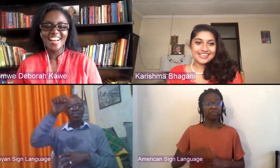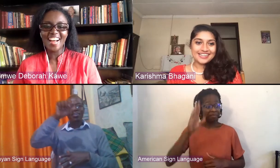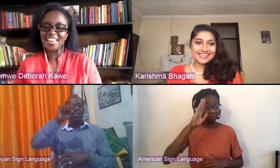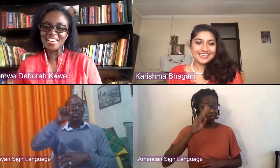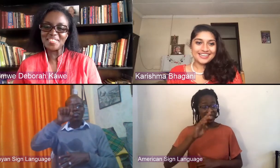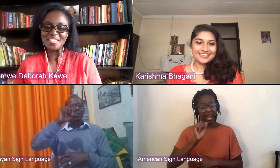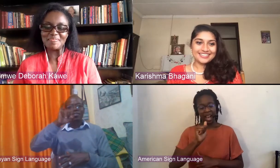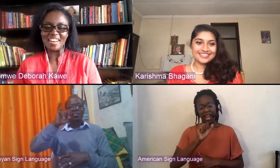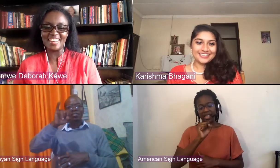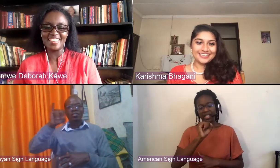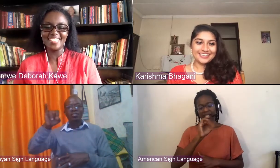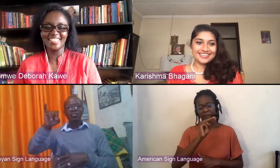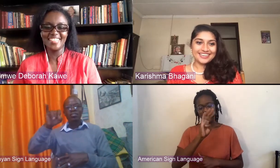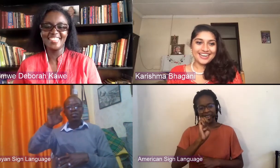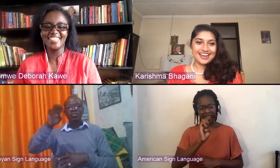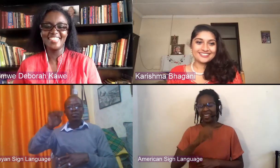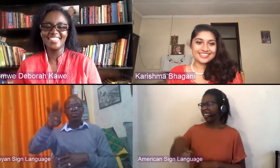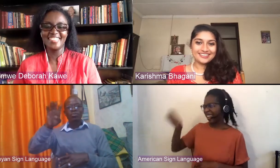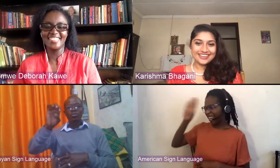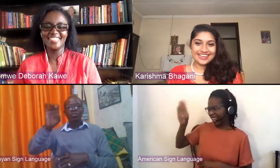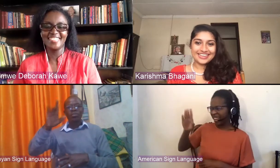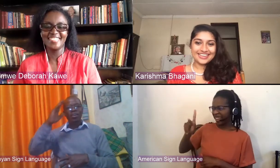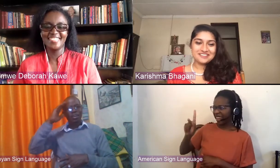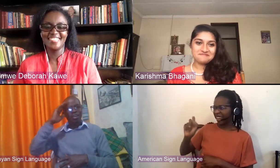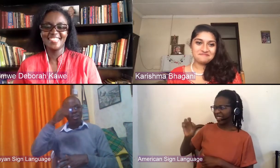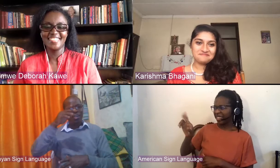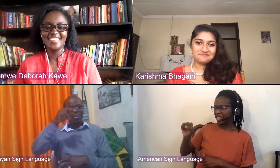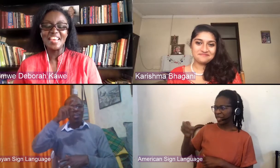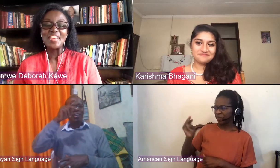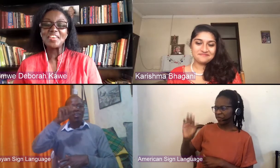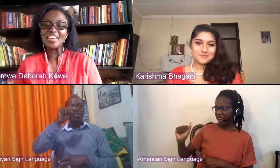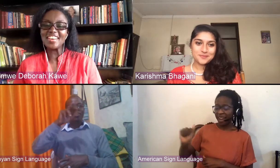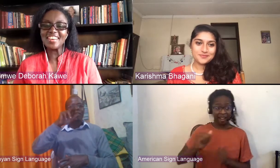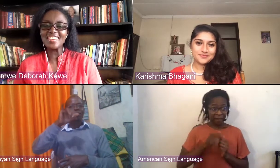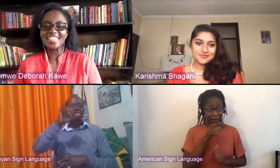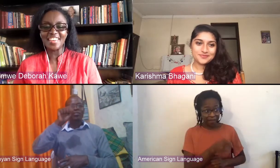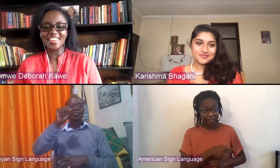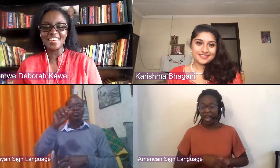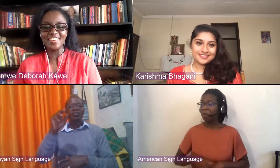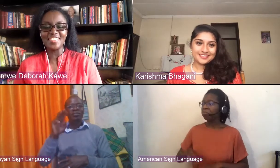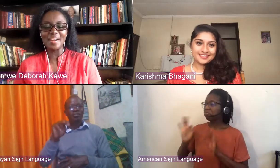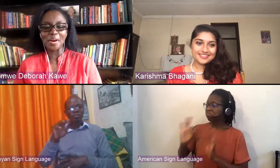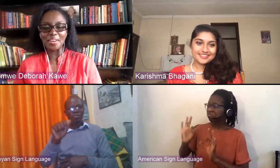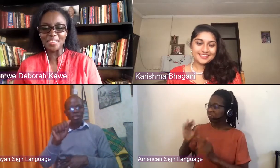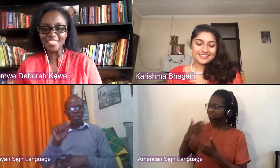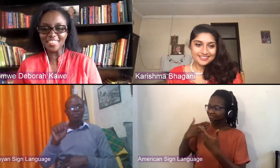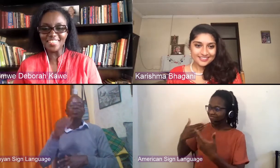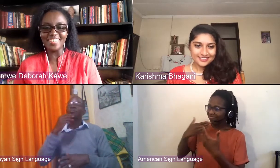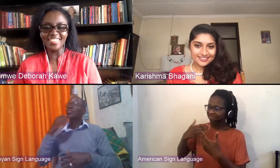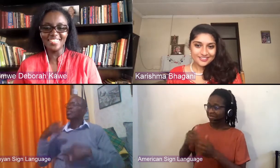Hi, Karishma. How's it going? Good, thank you. How are you?